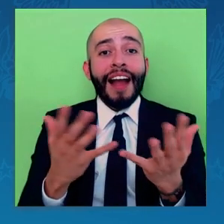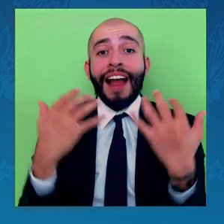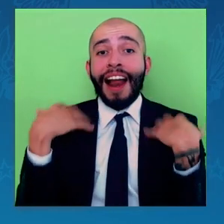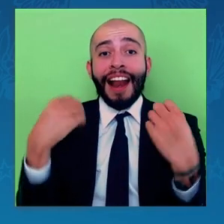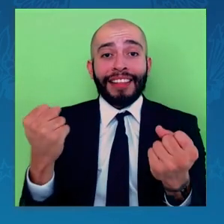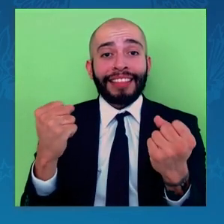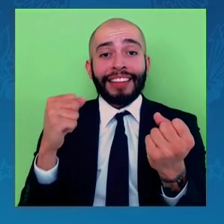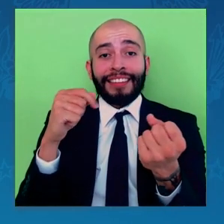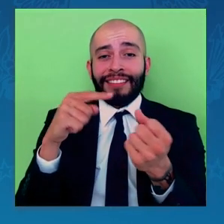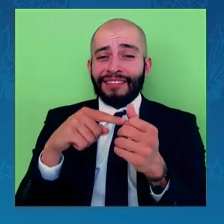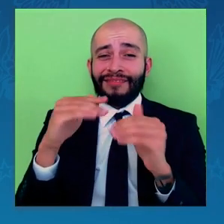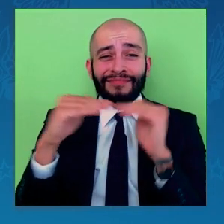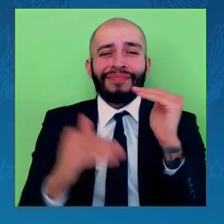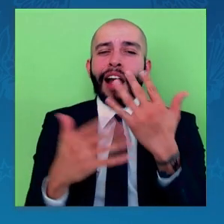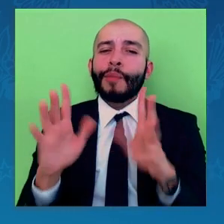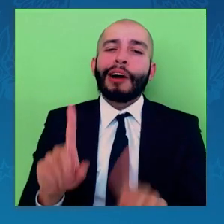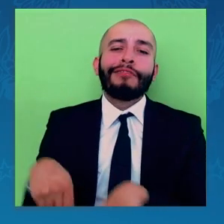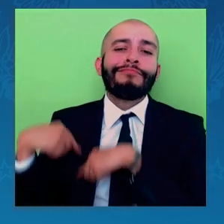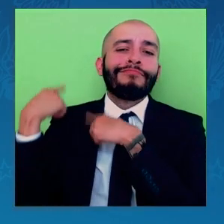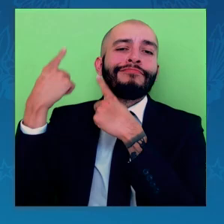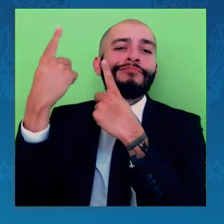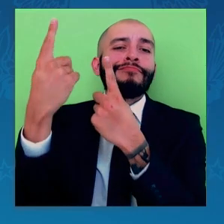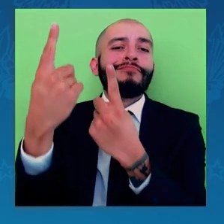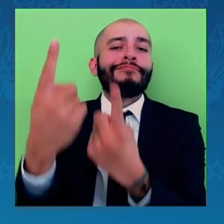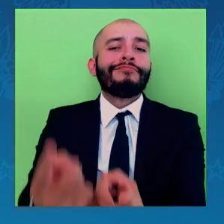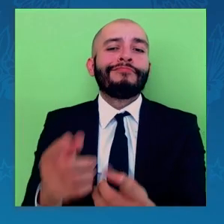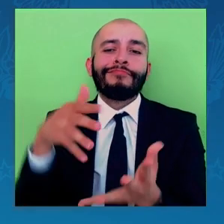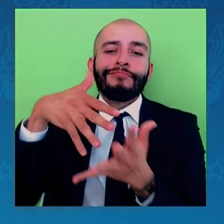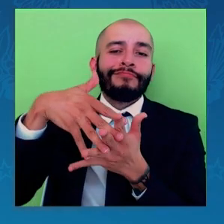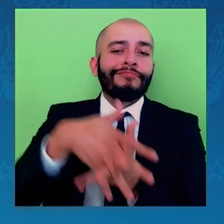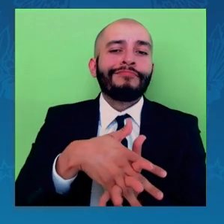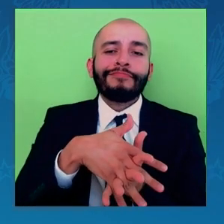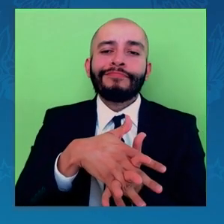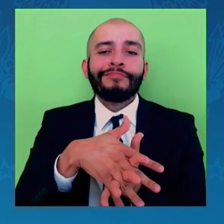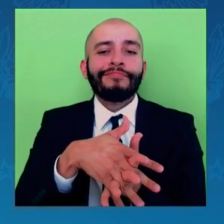Health disparities stem from broader systemic inequities.